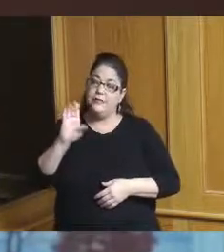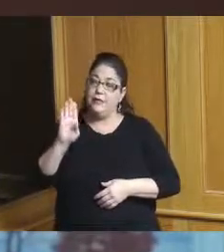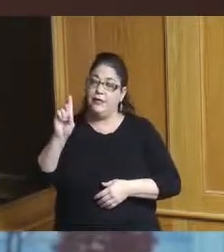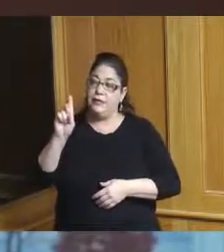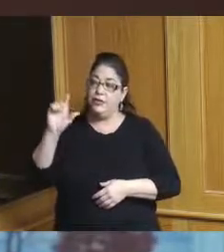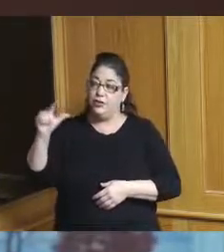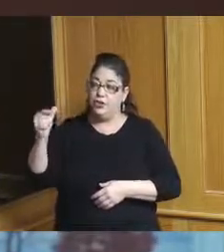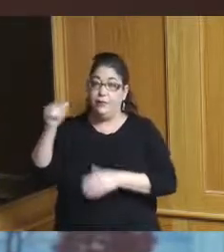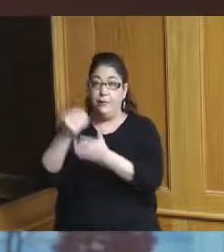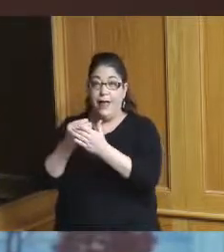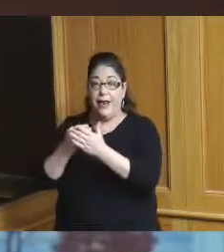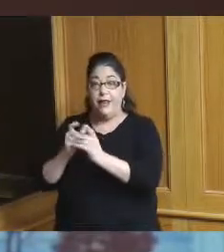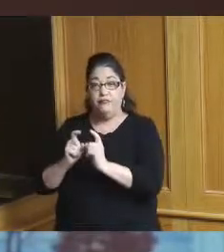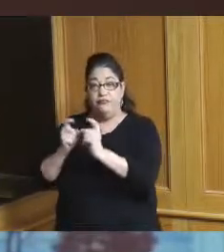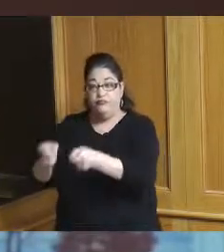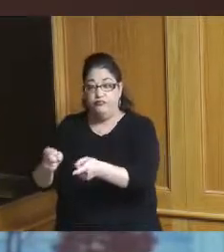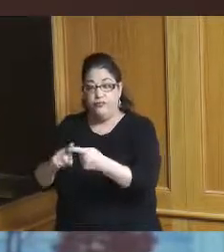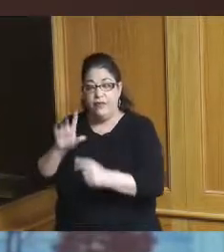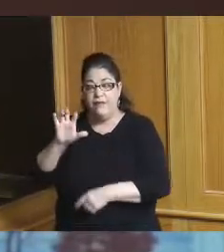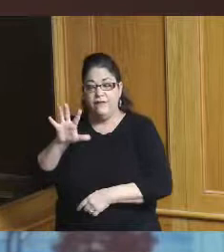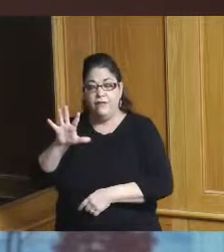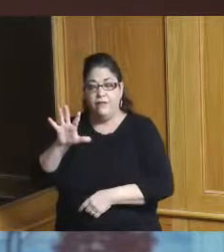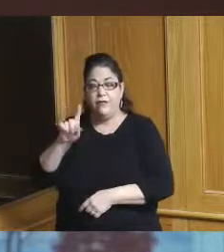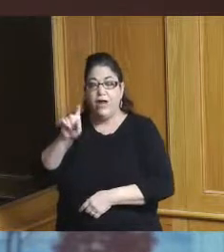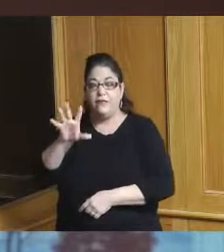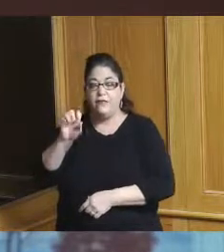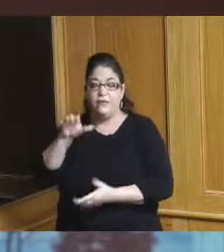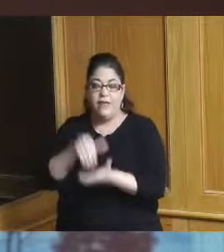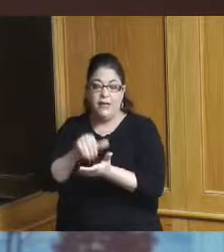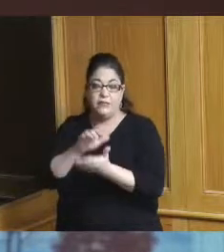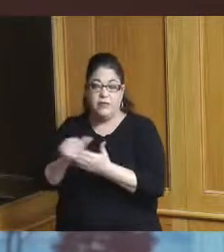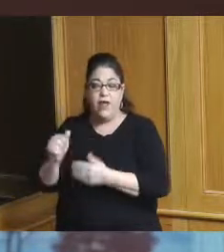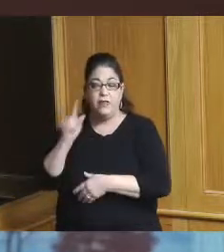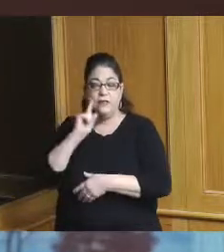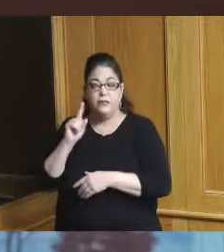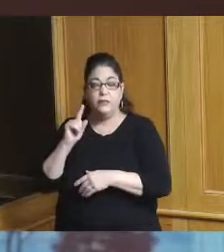dollars this was a 150,000 project to do some playground equipment